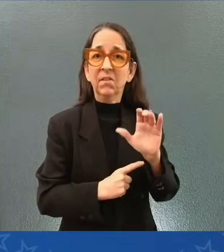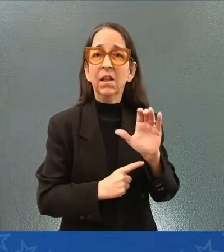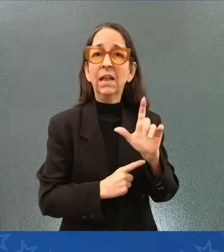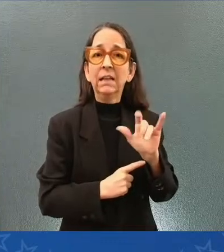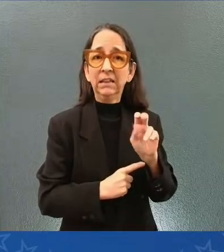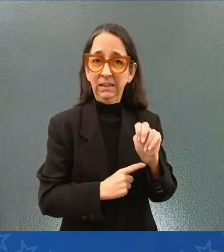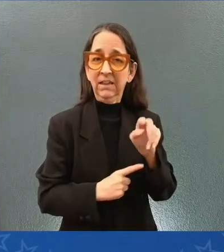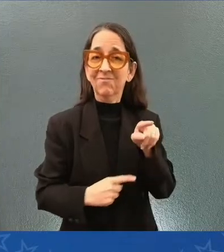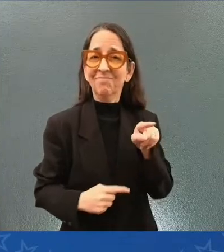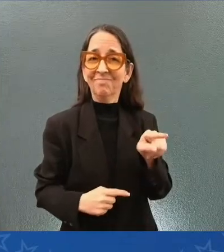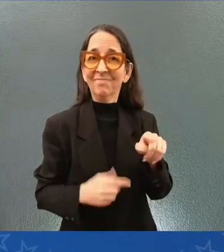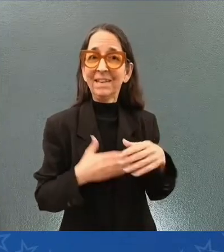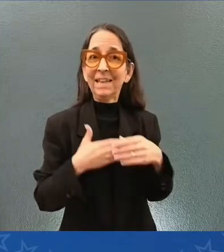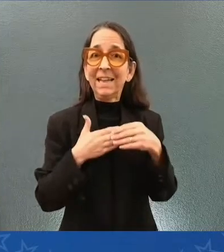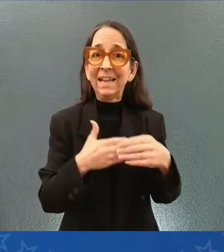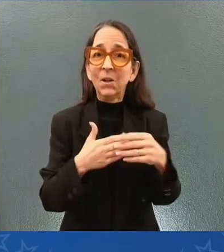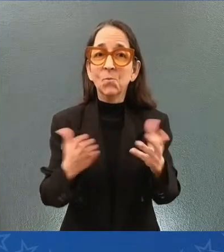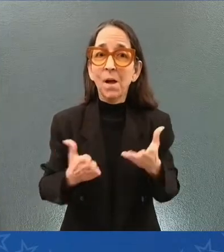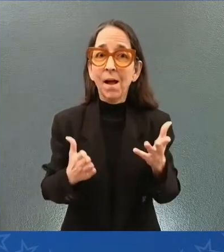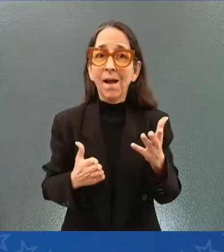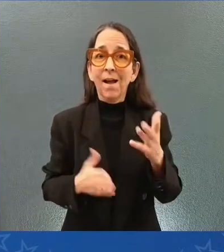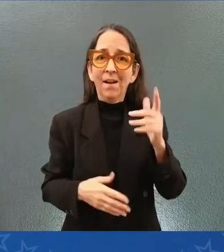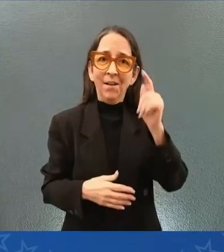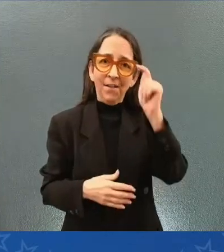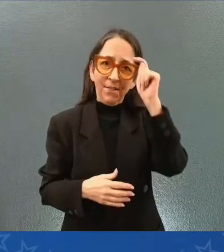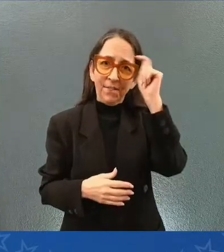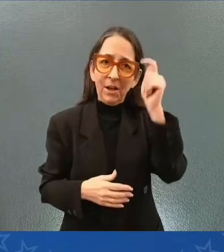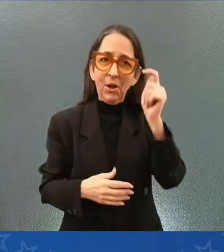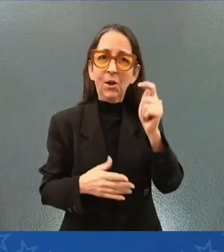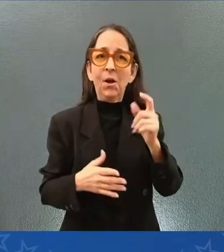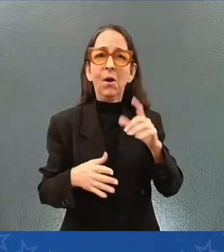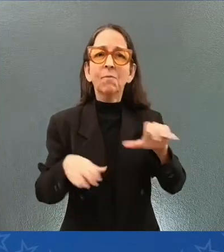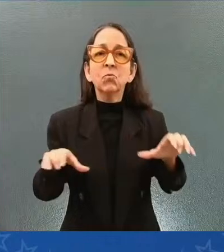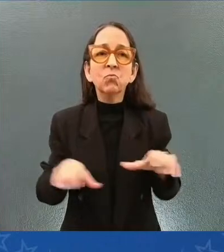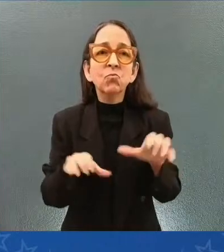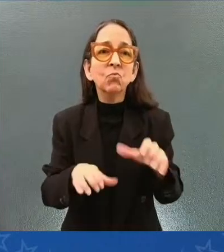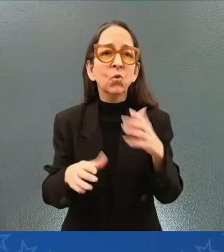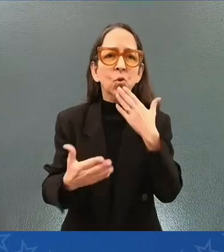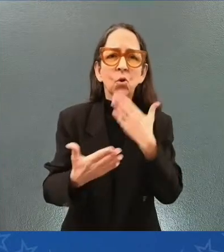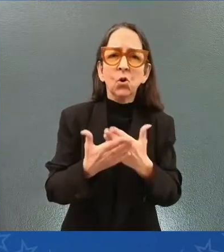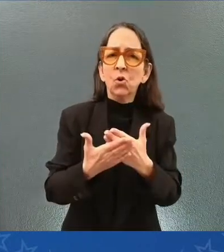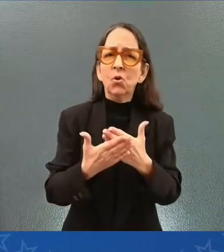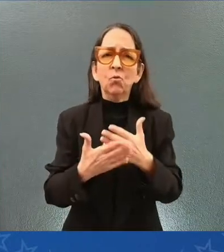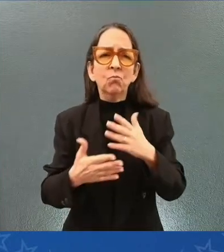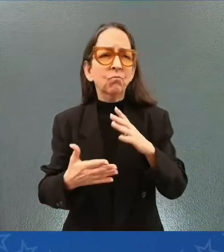"Do all the good you can in all the ways you can." As a lawyer, she defended the rights of children.